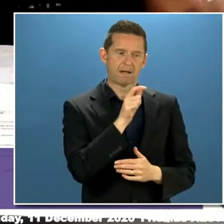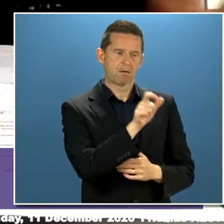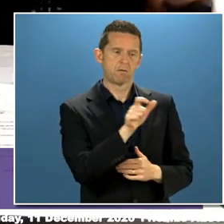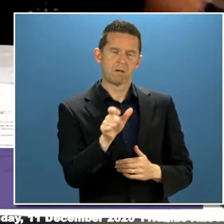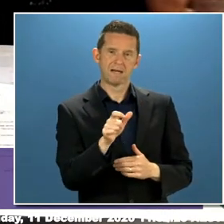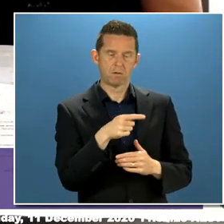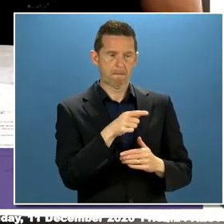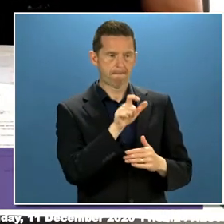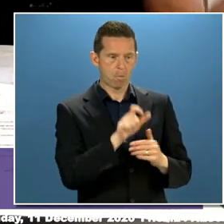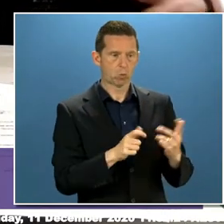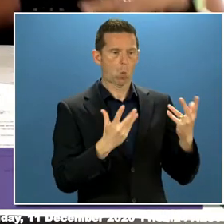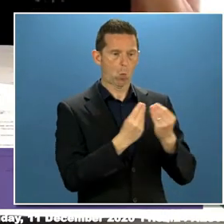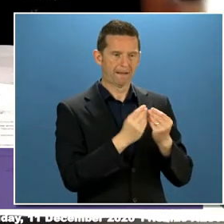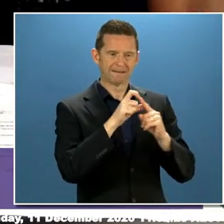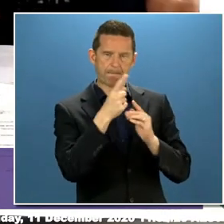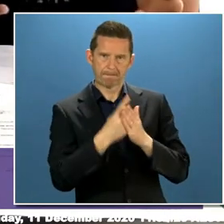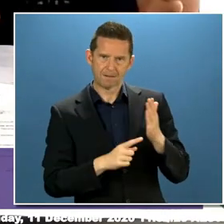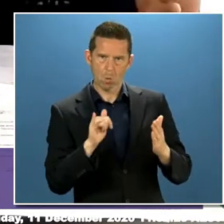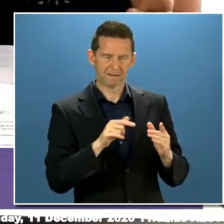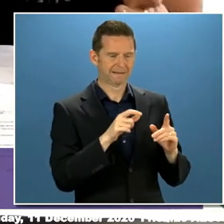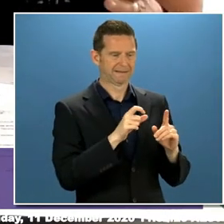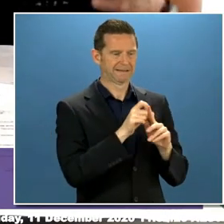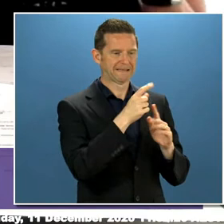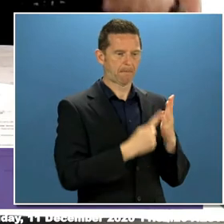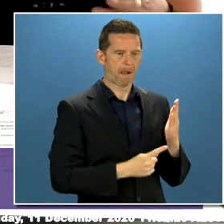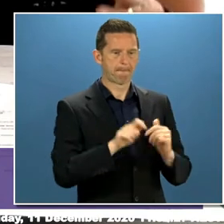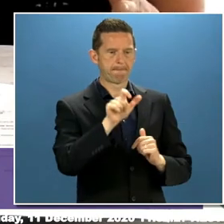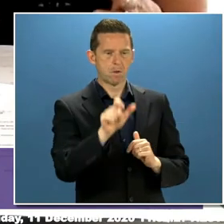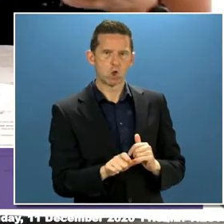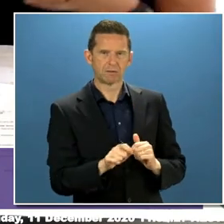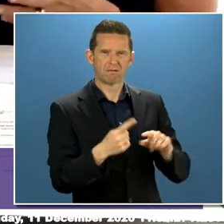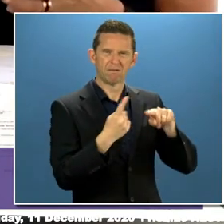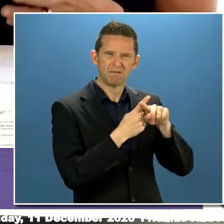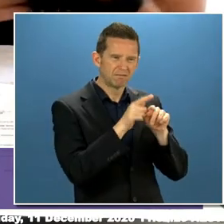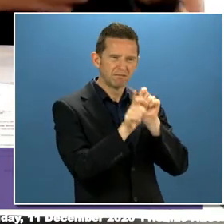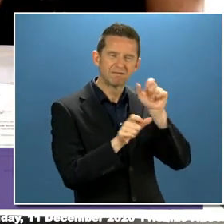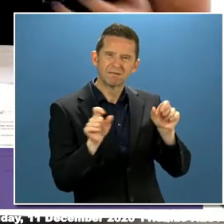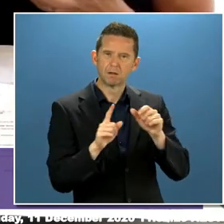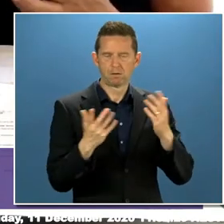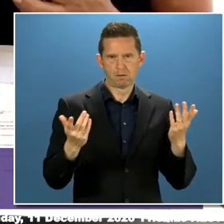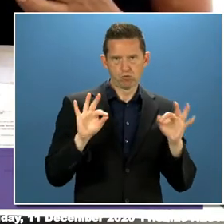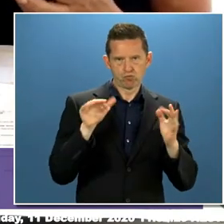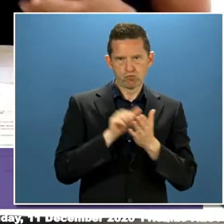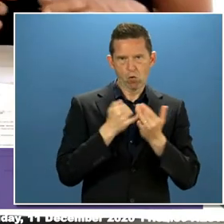thinking around just that piece of language. Neither is right or wrong, you need to understand what that person wants.